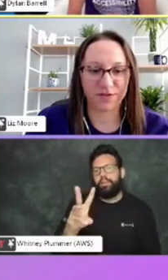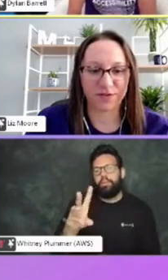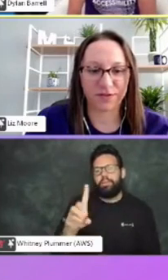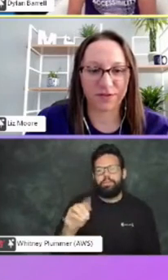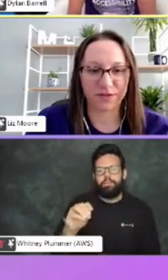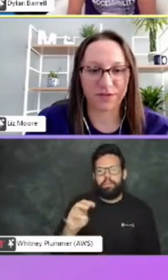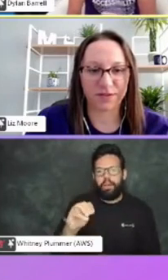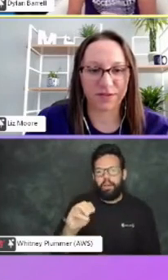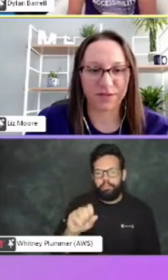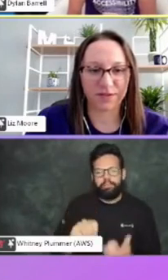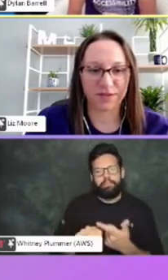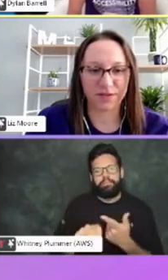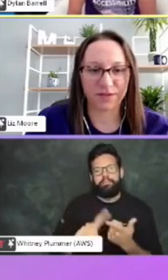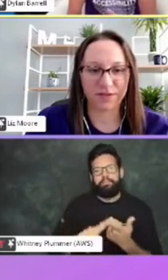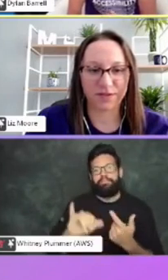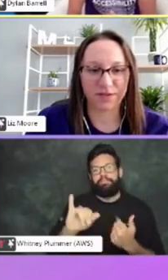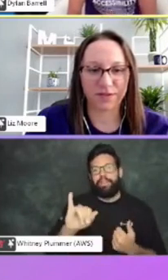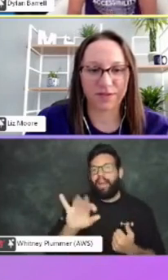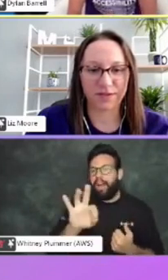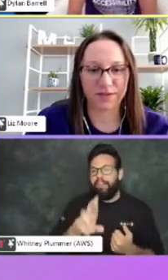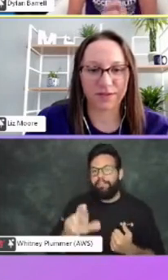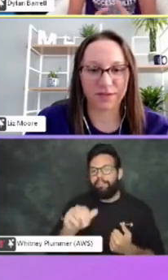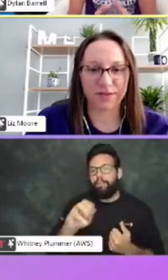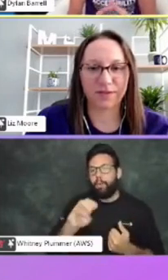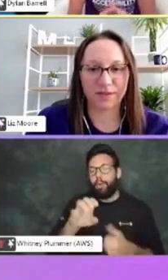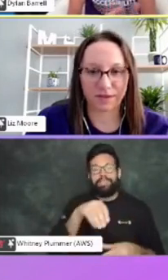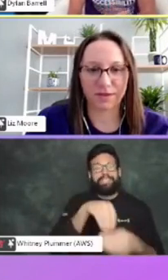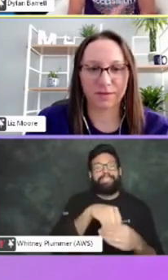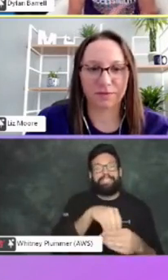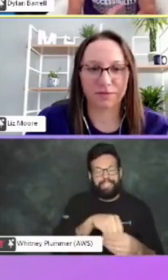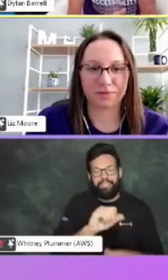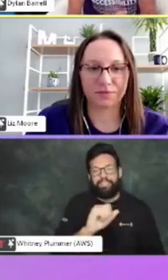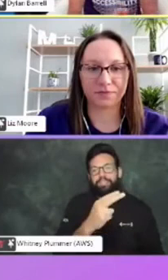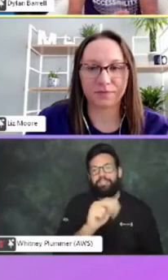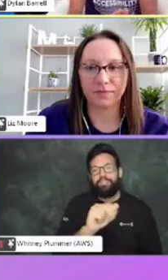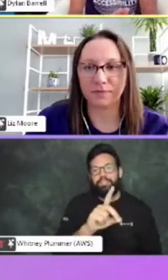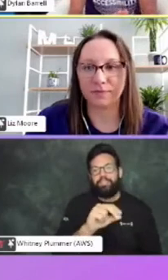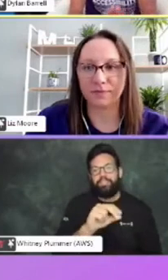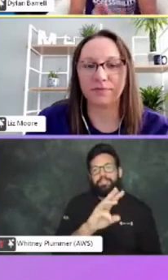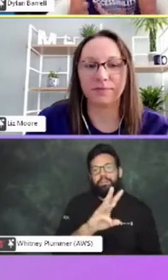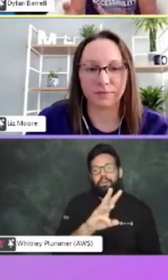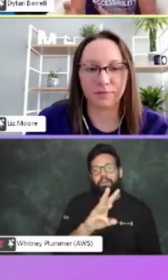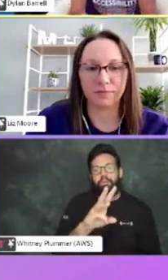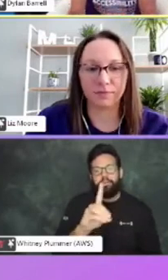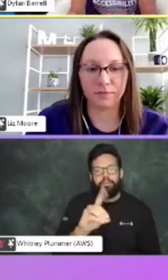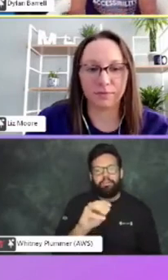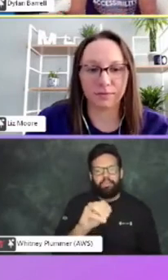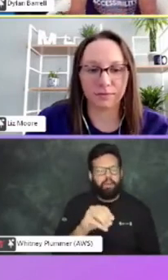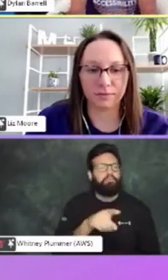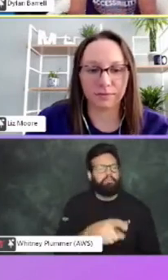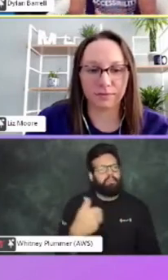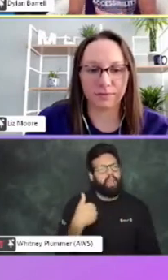all combinations of the above. There are some known bugs where certain things don't work quite a hundred percent.